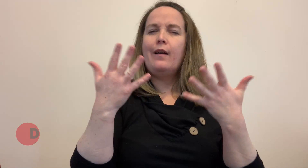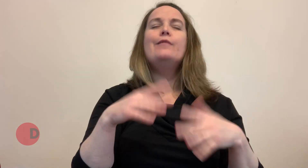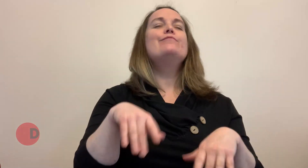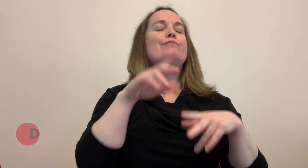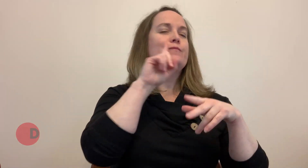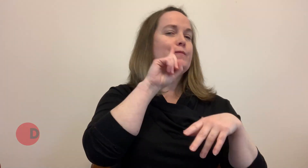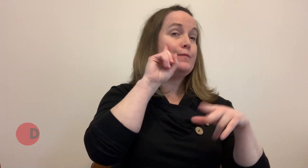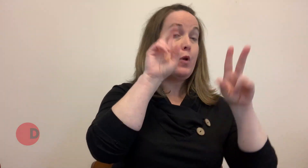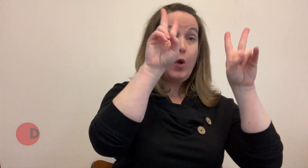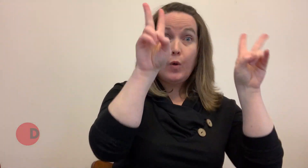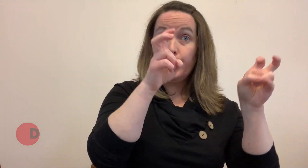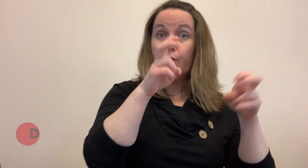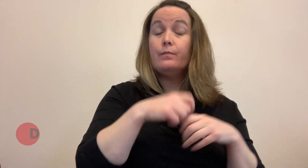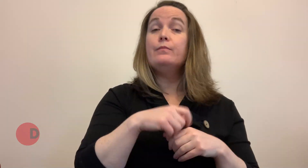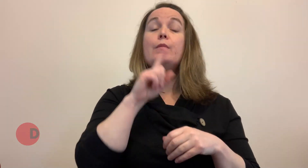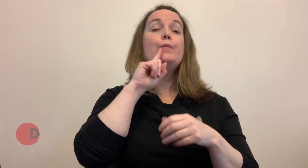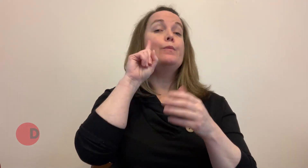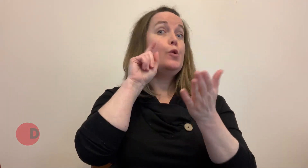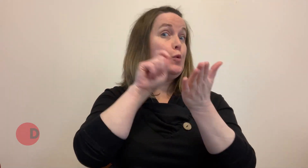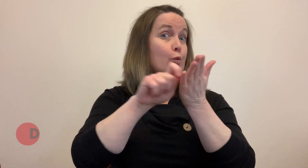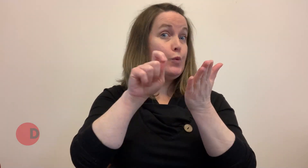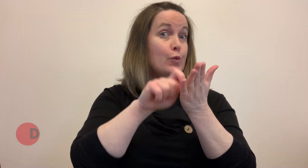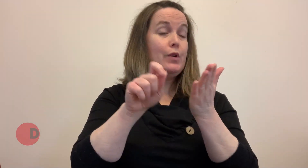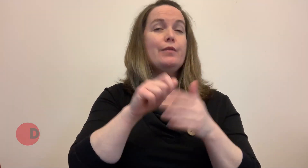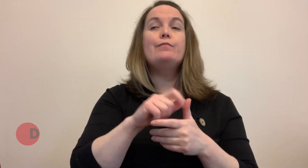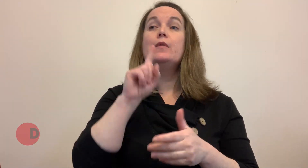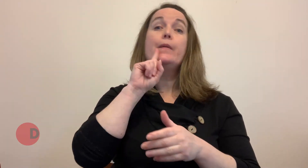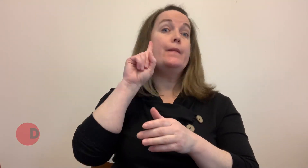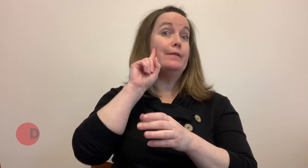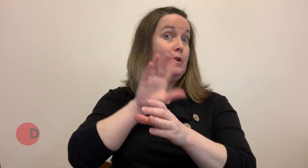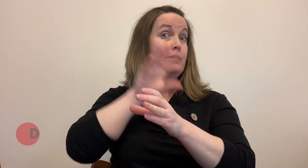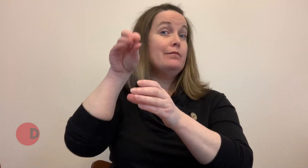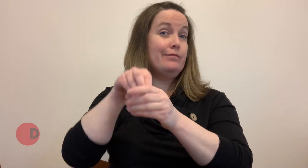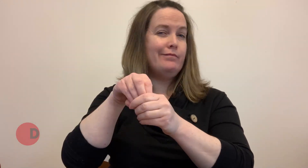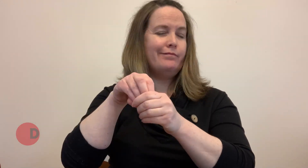Deaf topics, by a Deaf writer, or involves Deaf people.